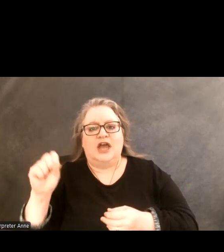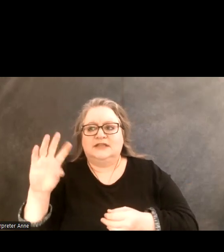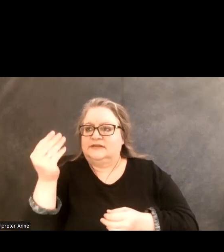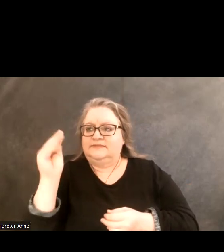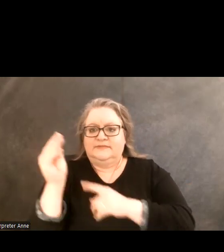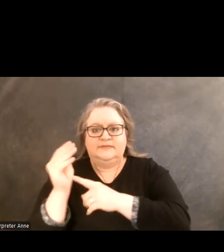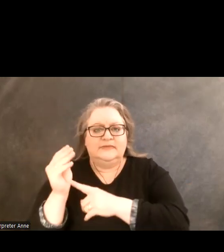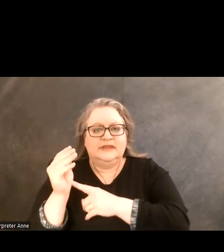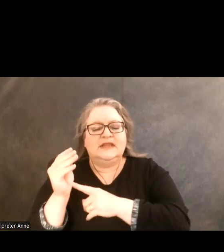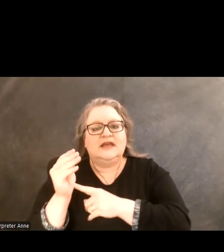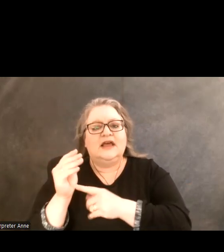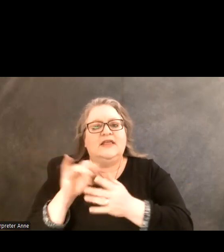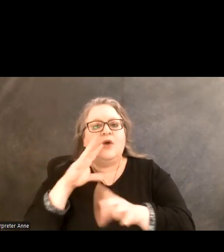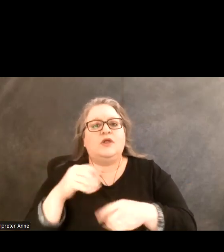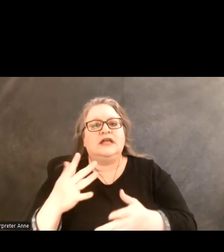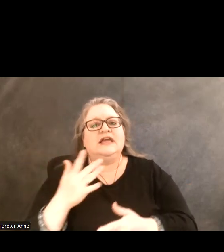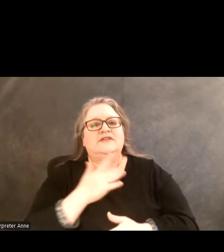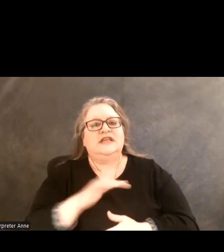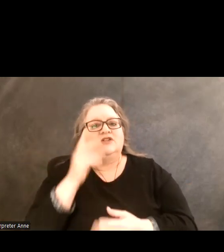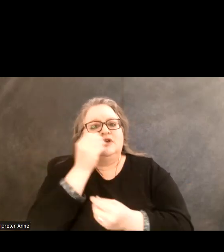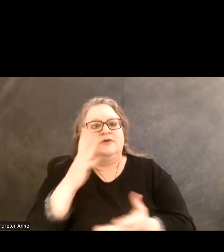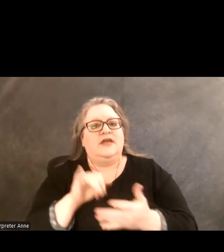give sensory information that someone might not be able to